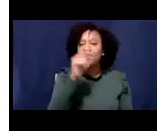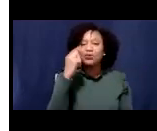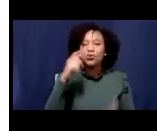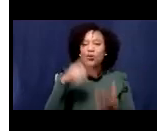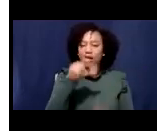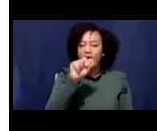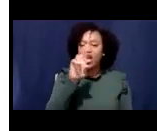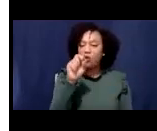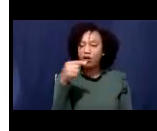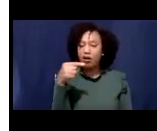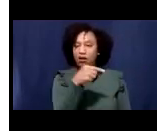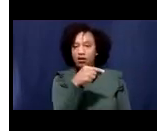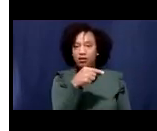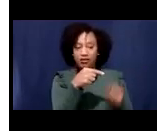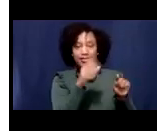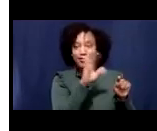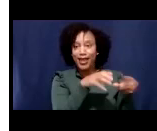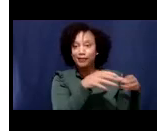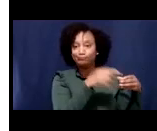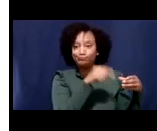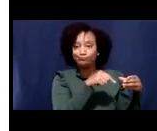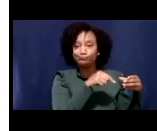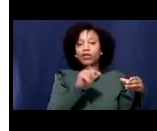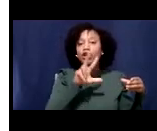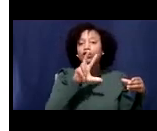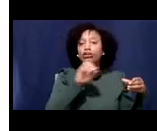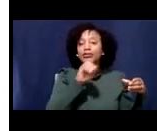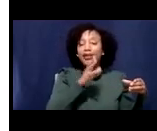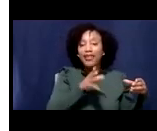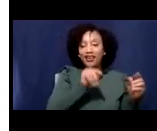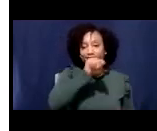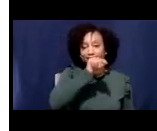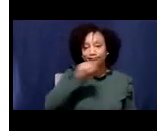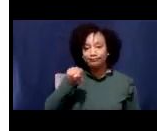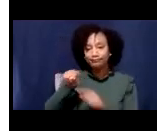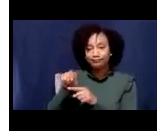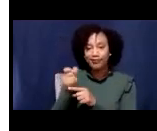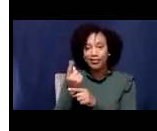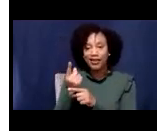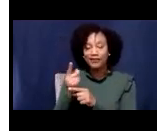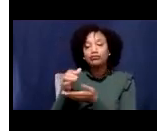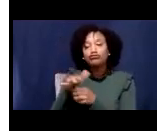to the left. The remaining 30% of funds is sent to the 11 Regional Arts Councils shown